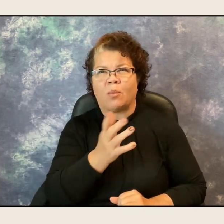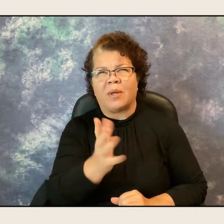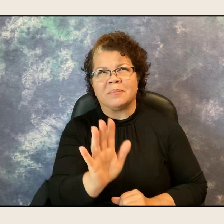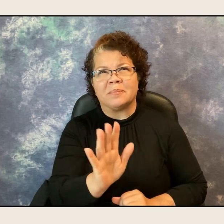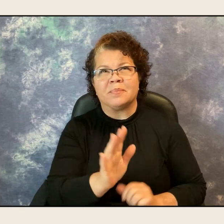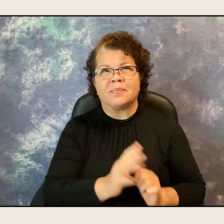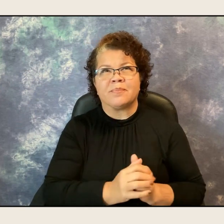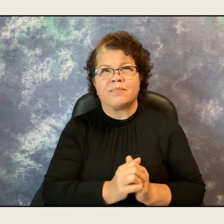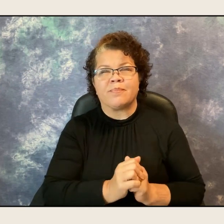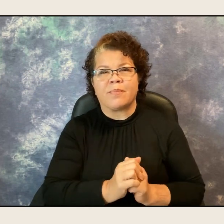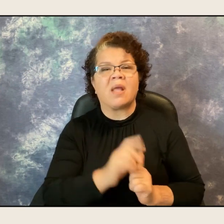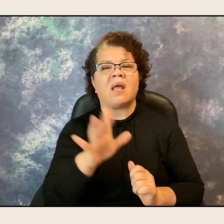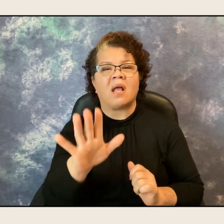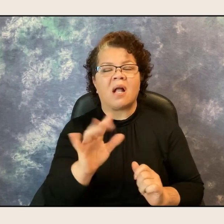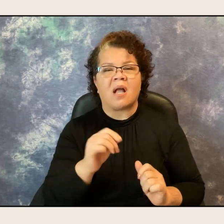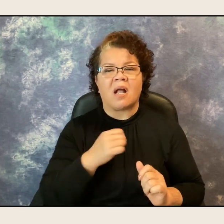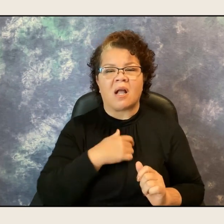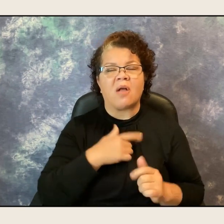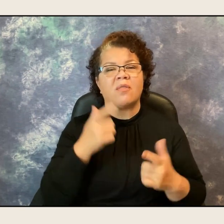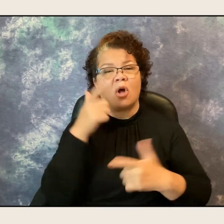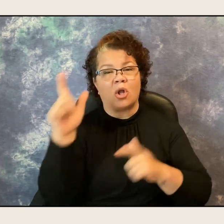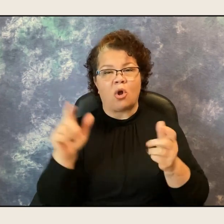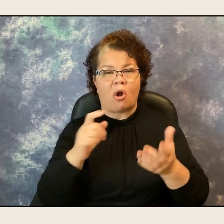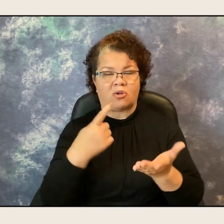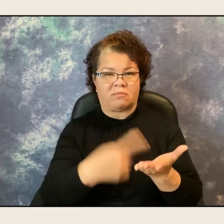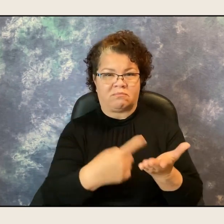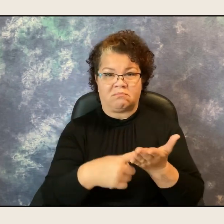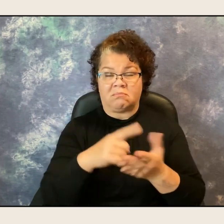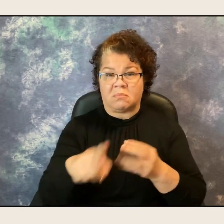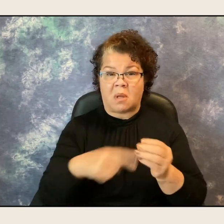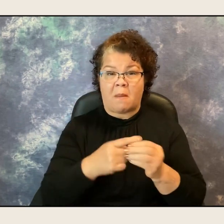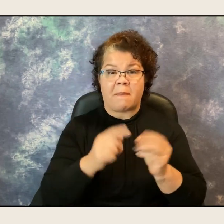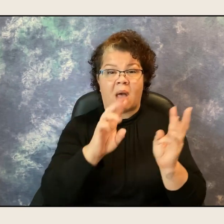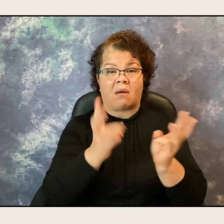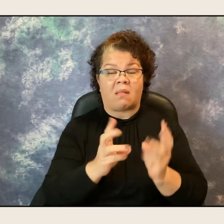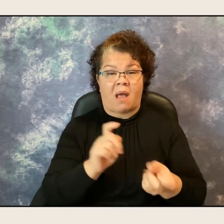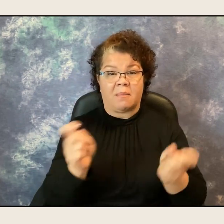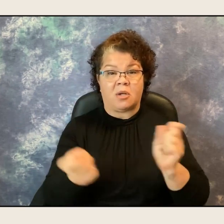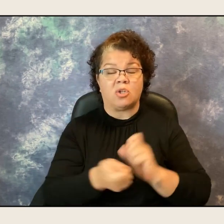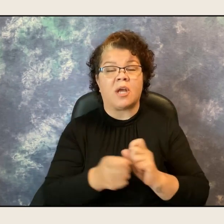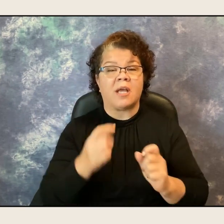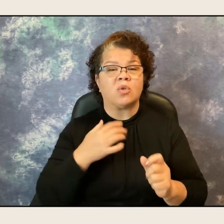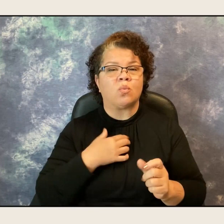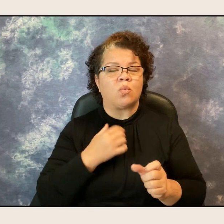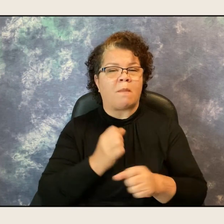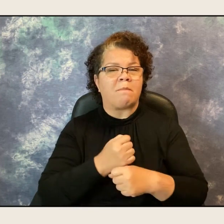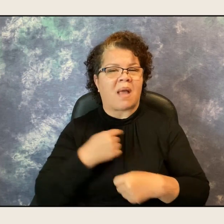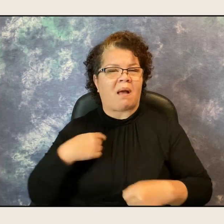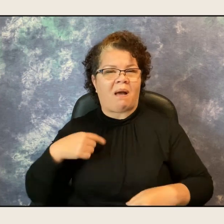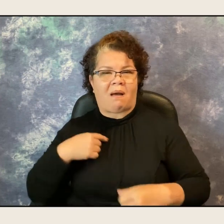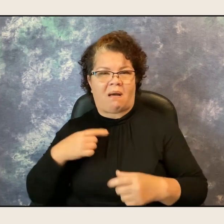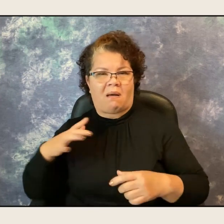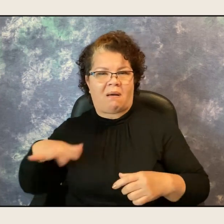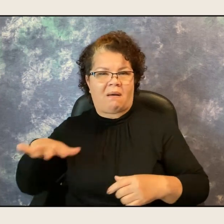The larger conversation around climate change would make us assume that they don't. And I just think that an exchange